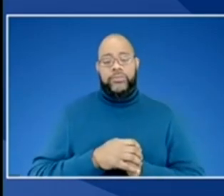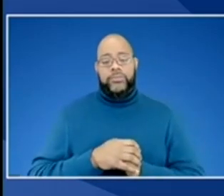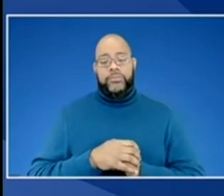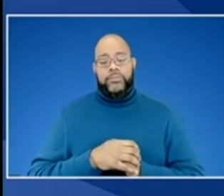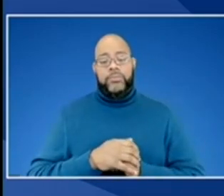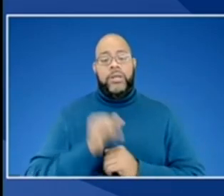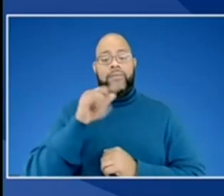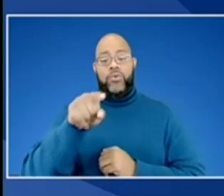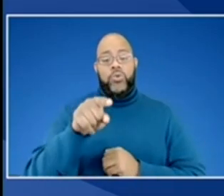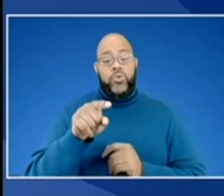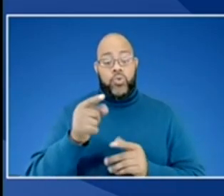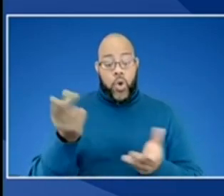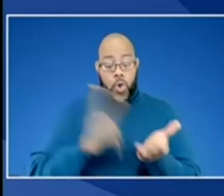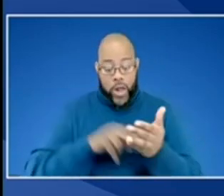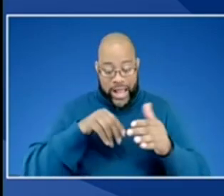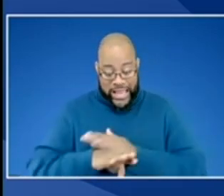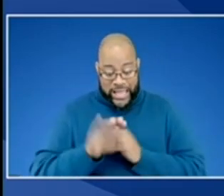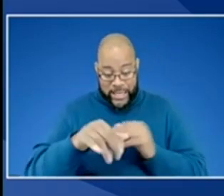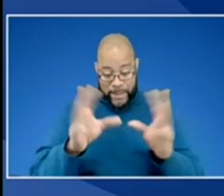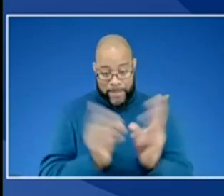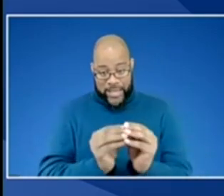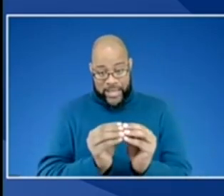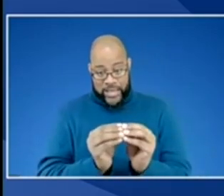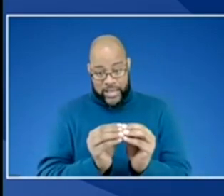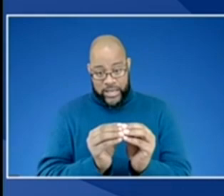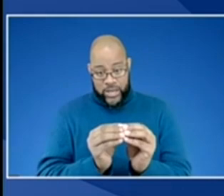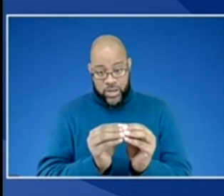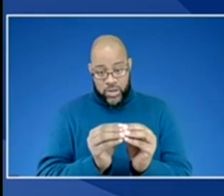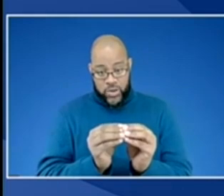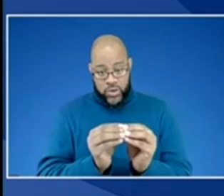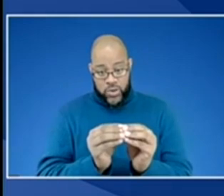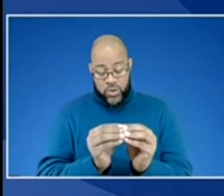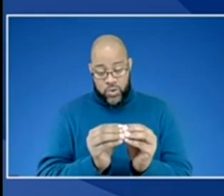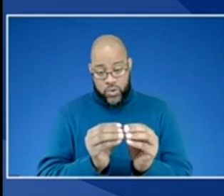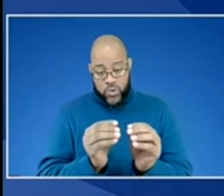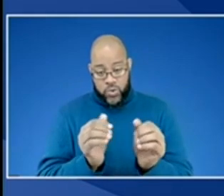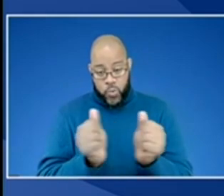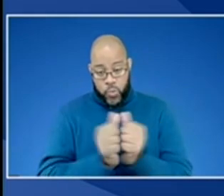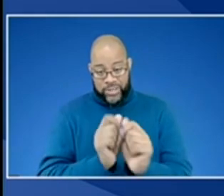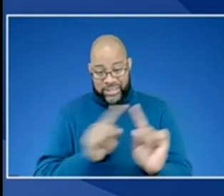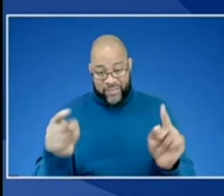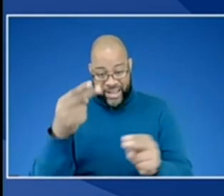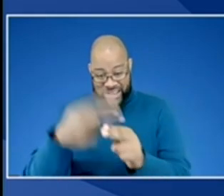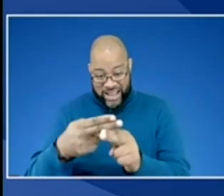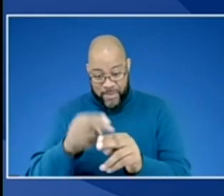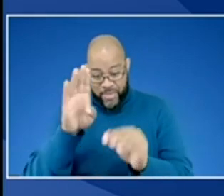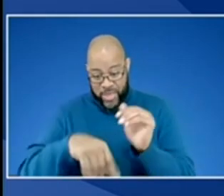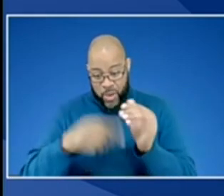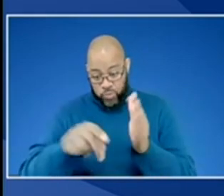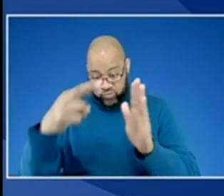log into this meeting with a different name than what you registered with, we